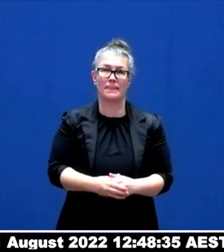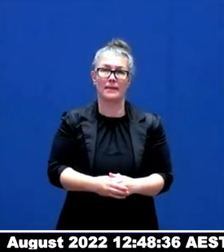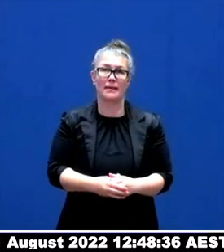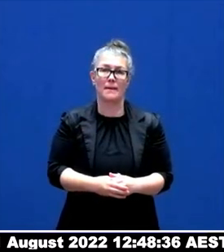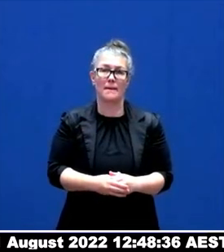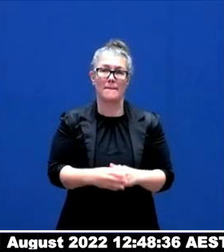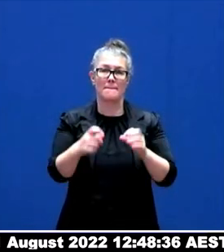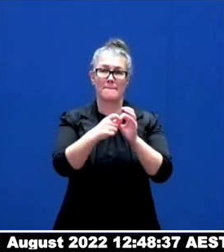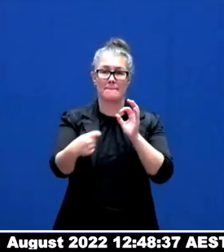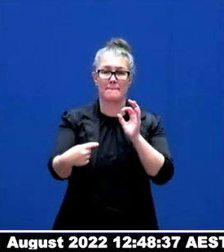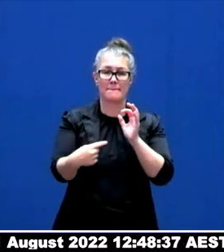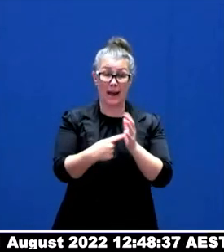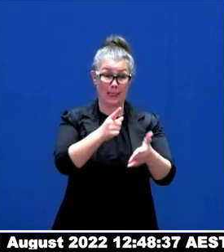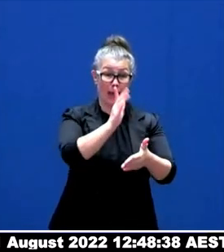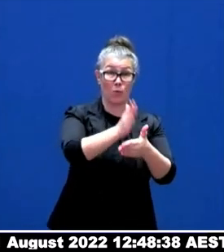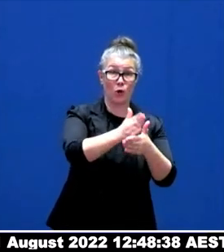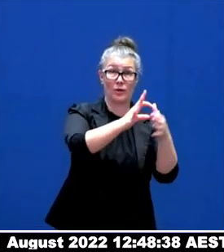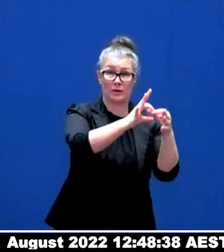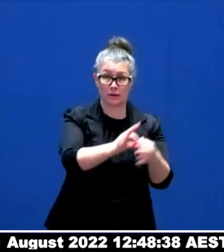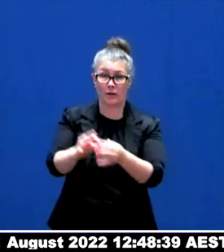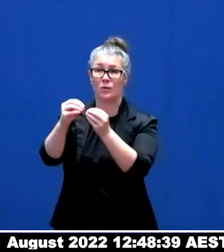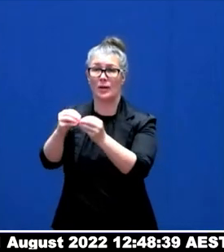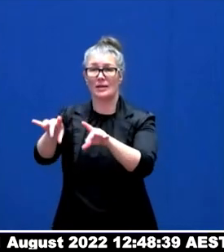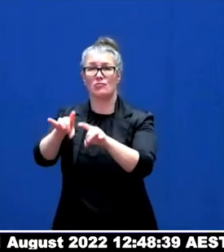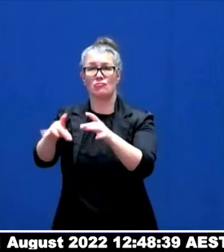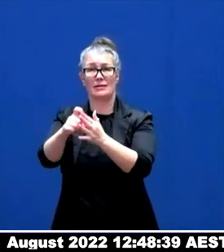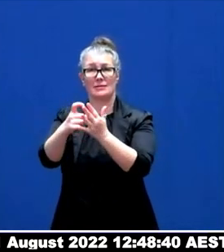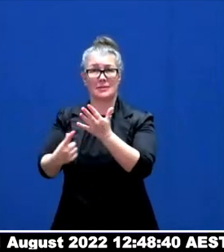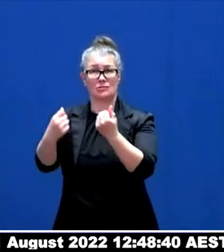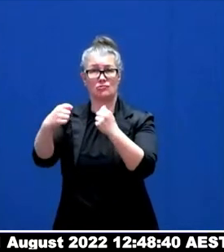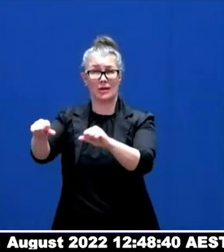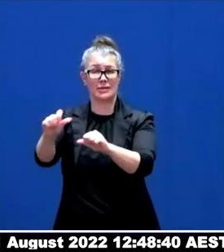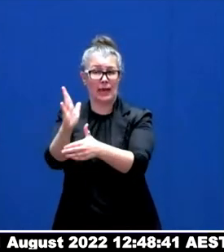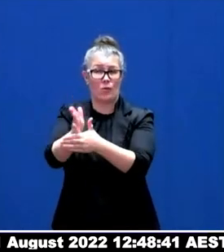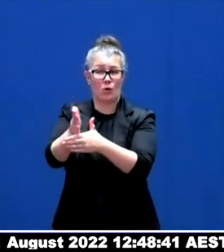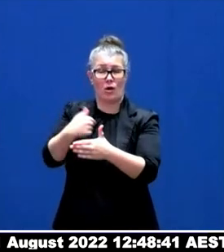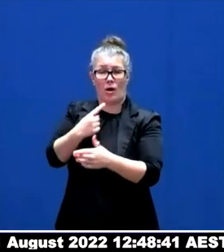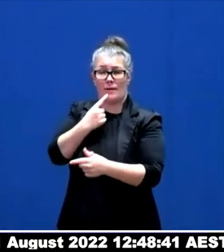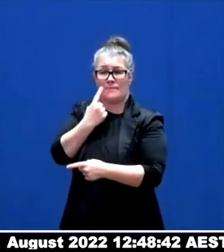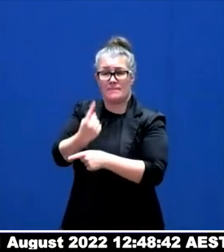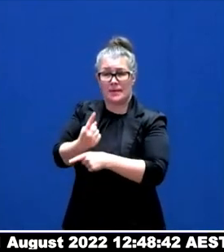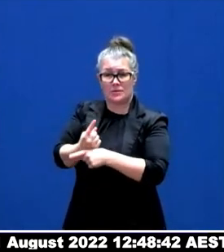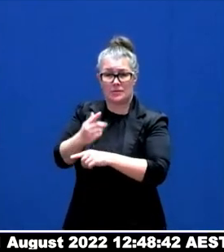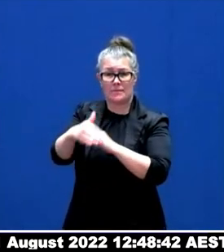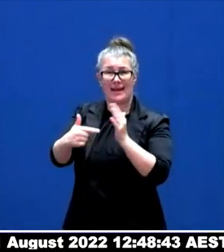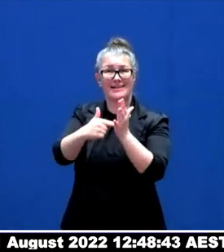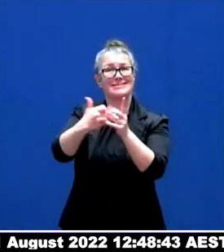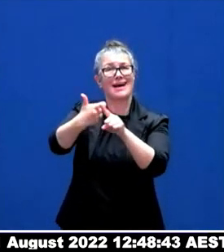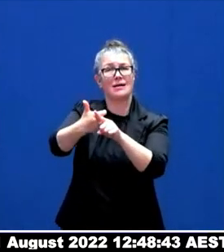work that is directly linked for the Australian Disability Strategy is the work that I mentioned earlier around Tasking Group 2 and the work that we're doing in New